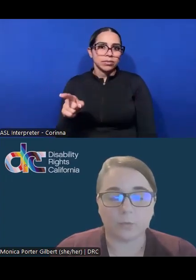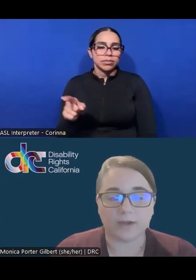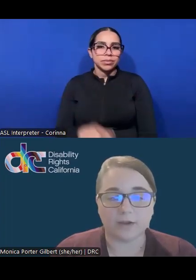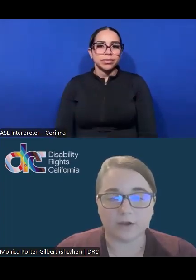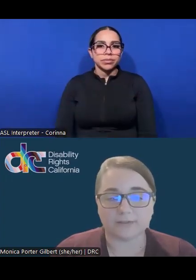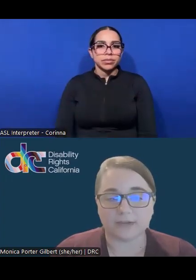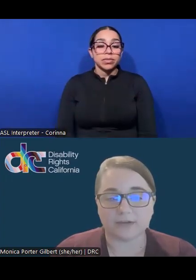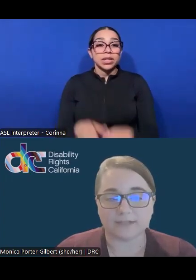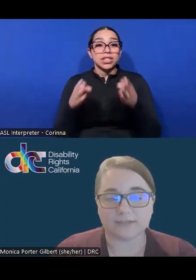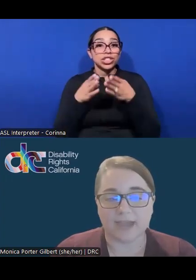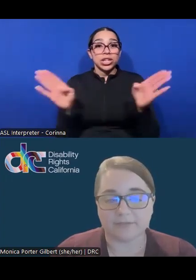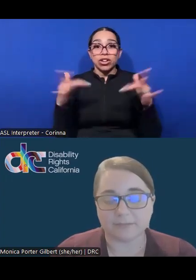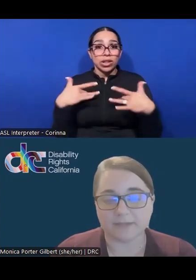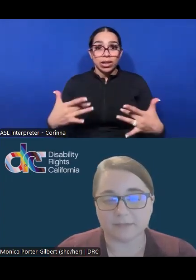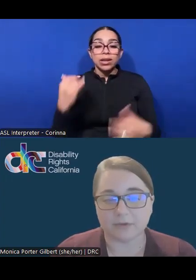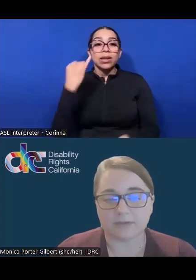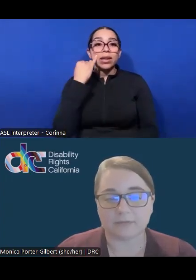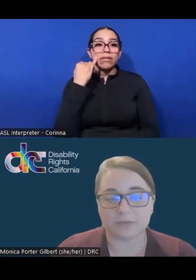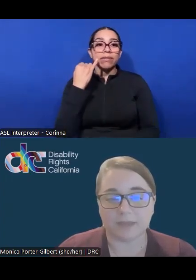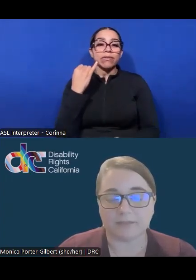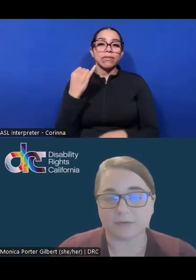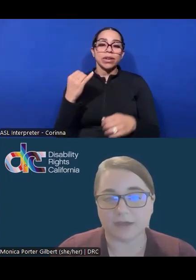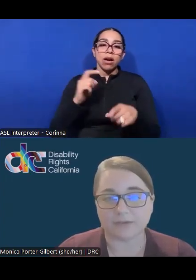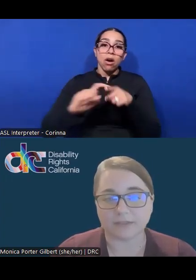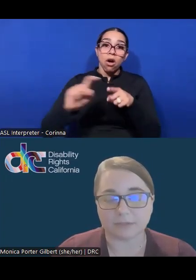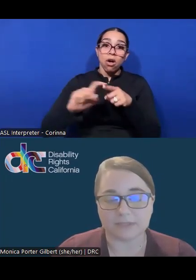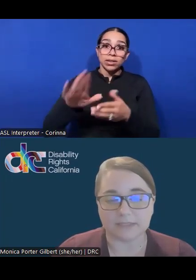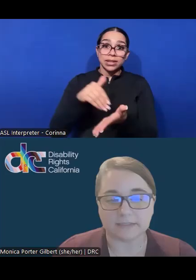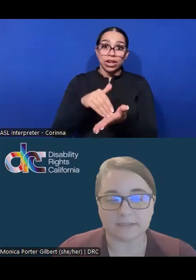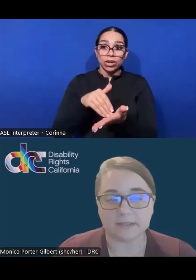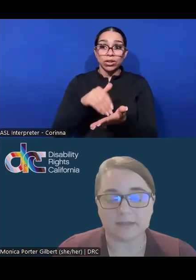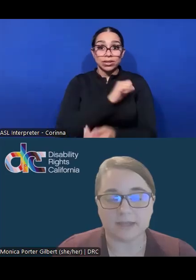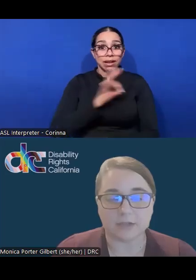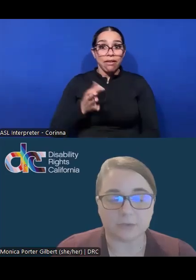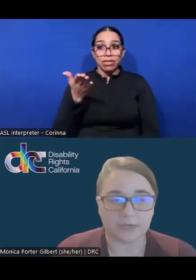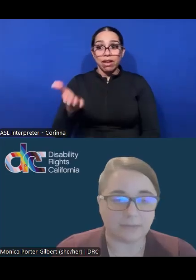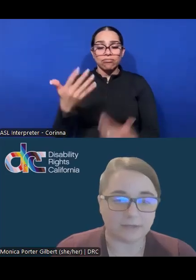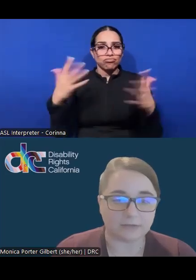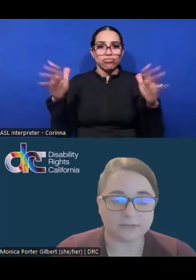when a call center is staffed by someone with behavioral health expertise, including peers,